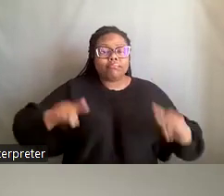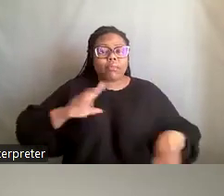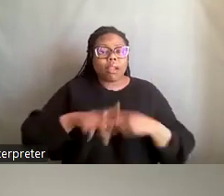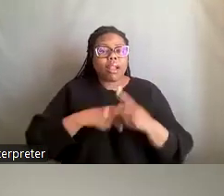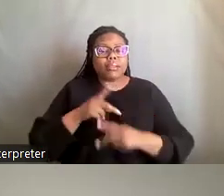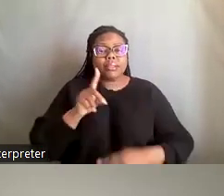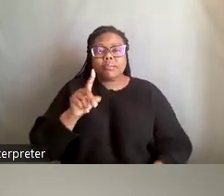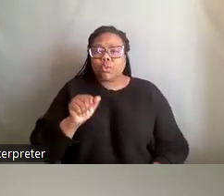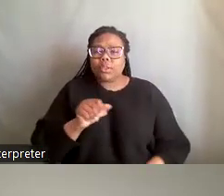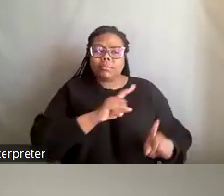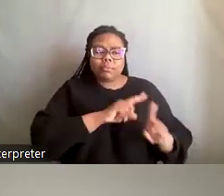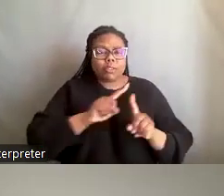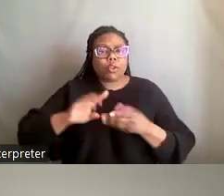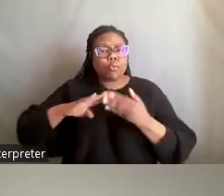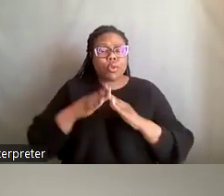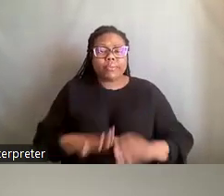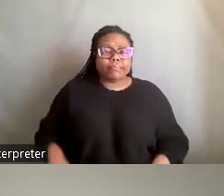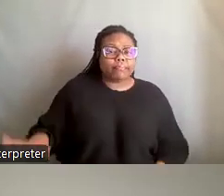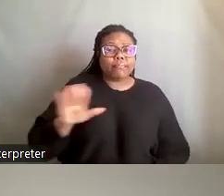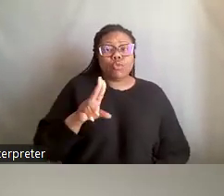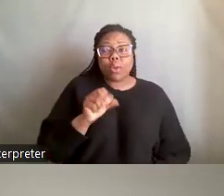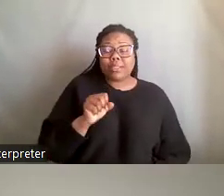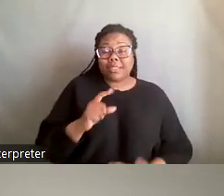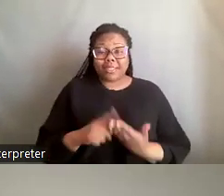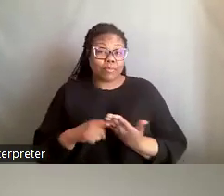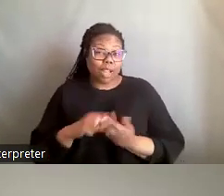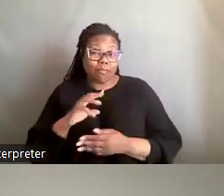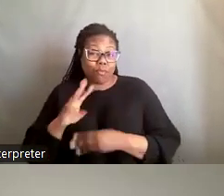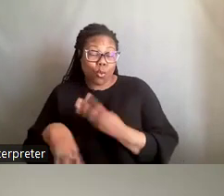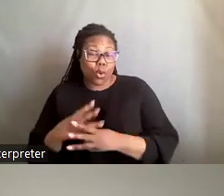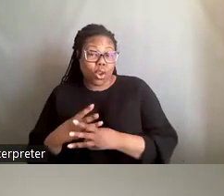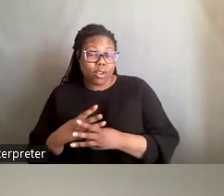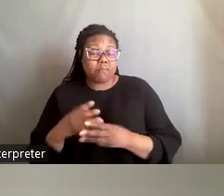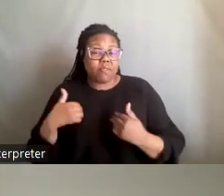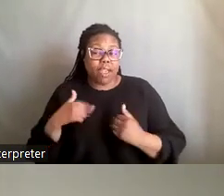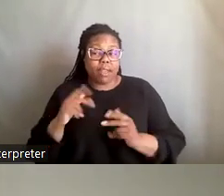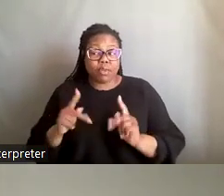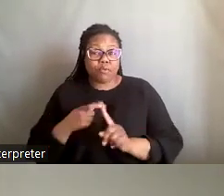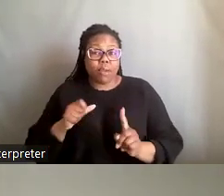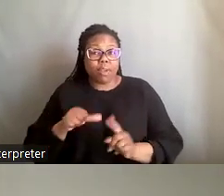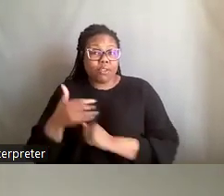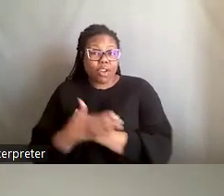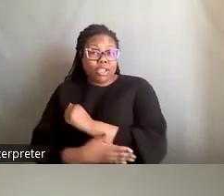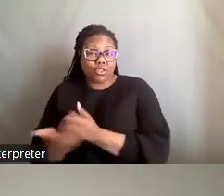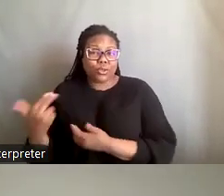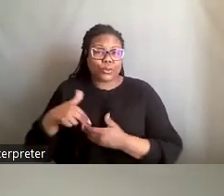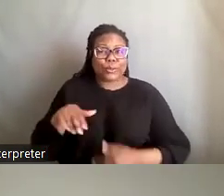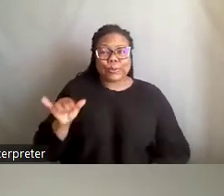with different disabilities from various communities all over the country, sometimes all over the world. We've had